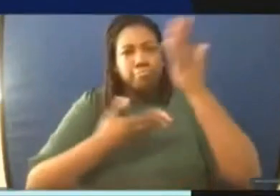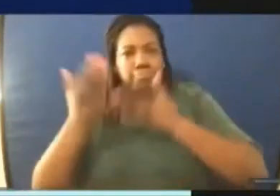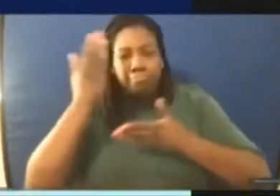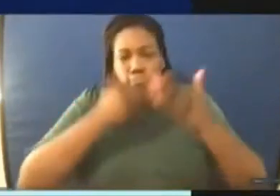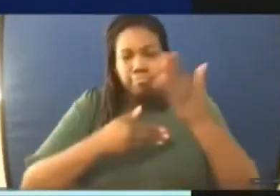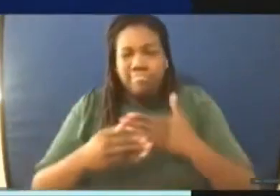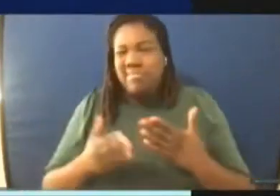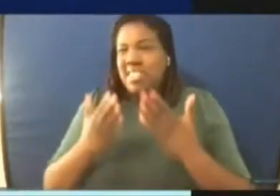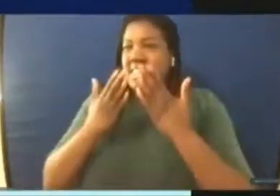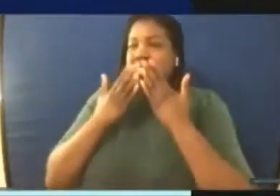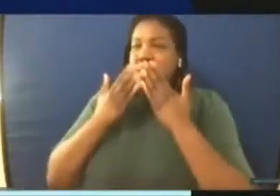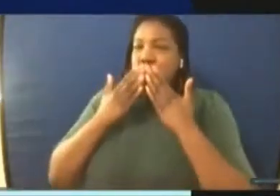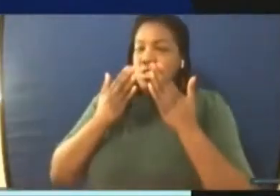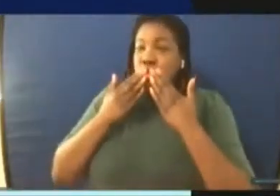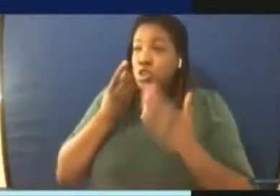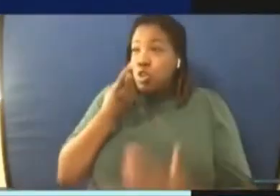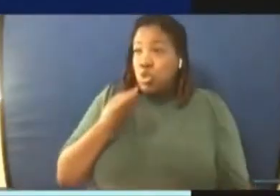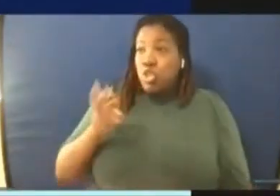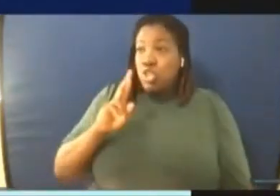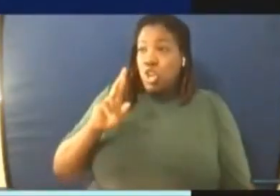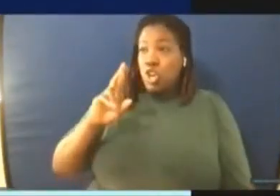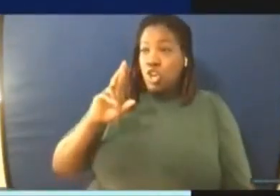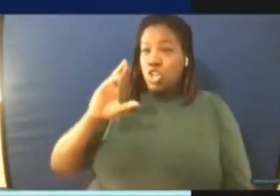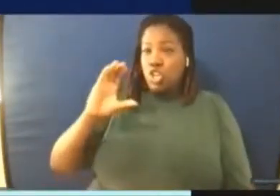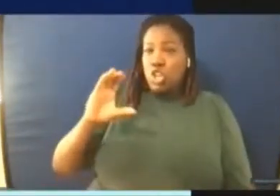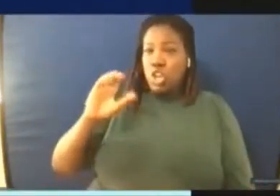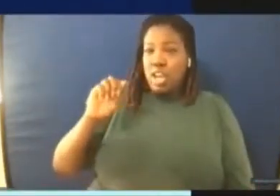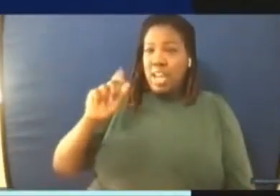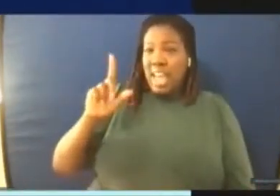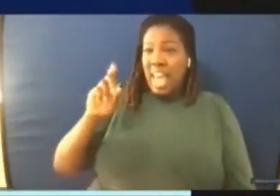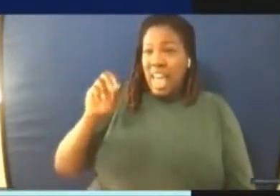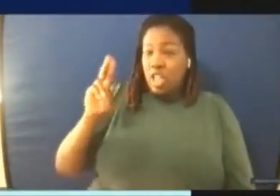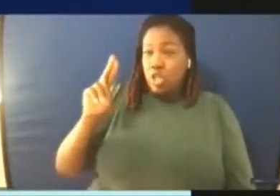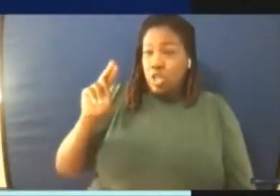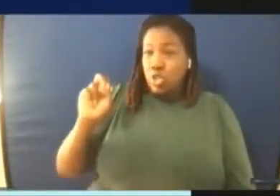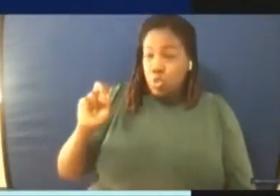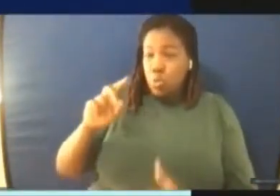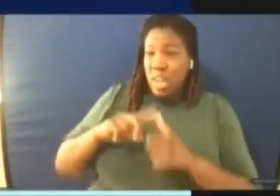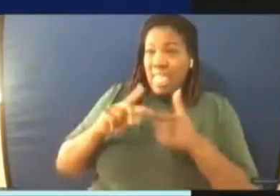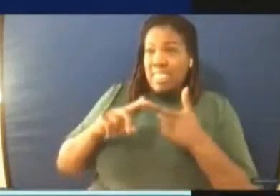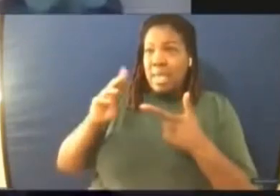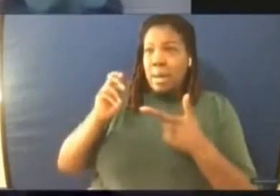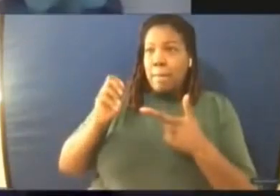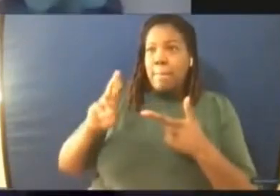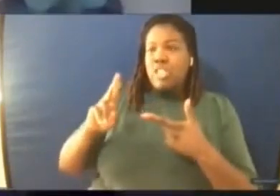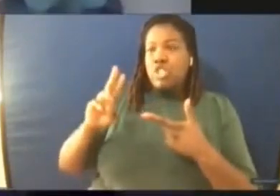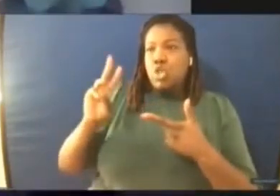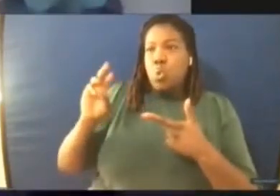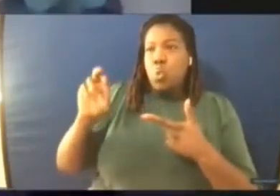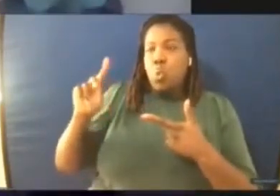All right, Dr. Khaldun, please, and then Mr. Watts. Joneigh Khaldun: Thank you, Madam Chair, and thank you to all of our presenters.